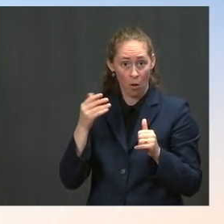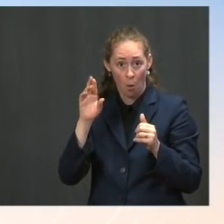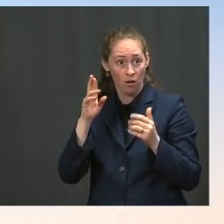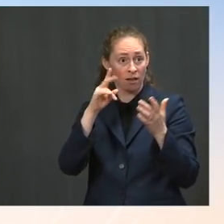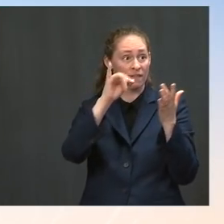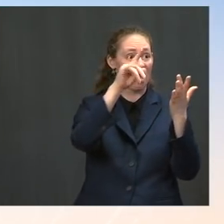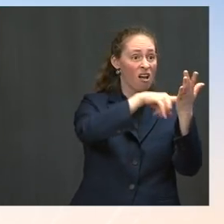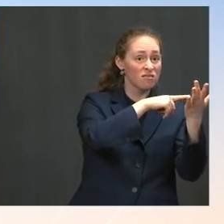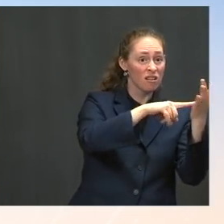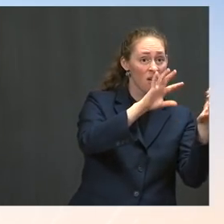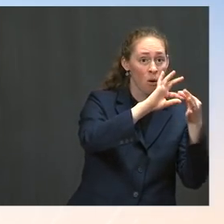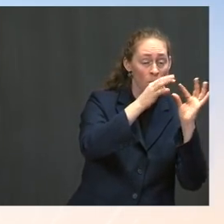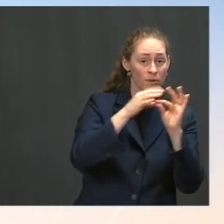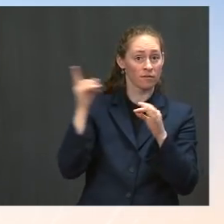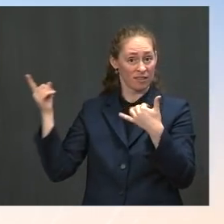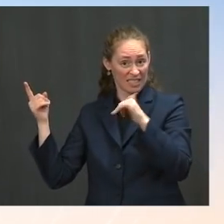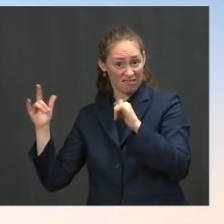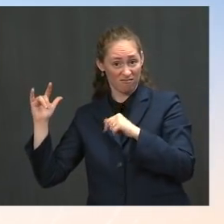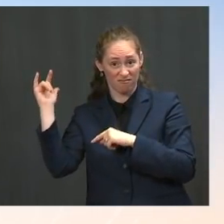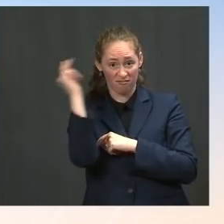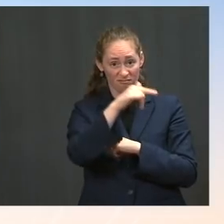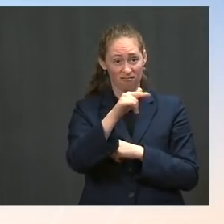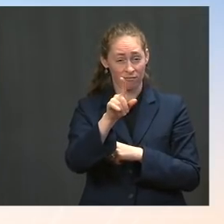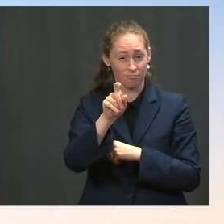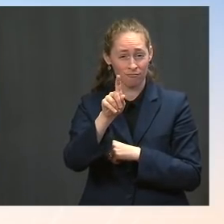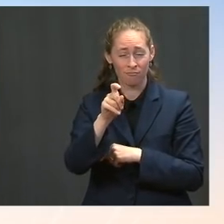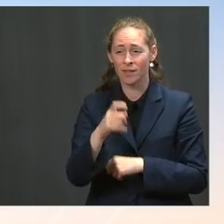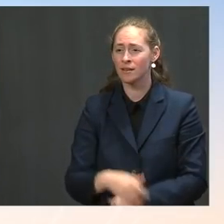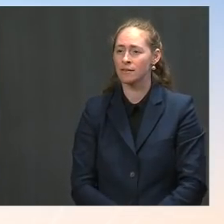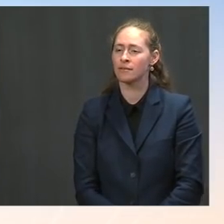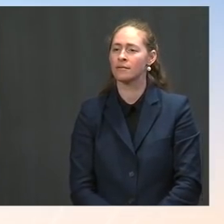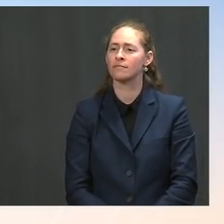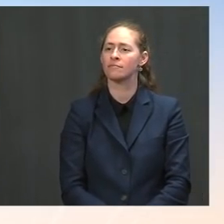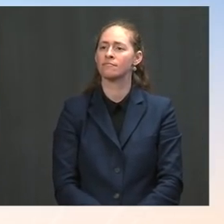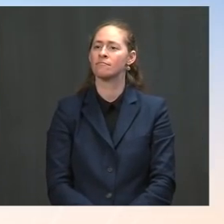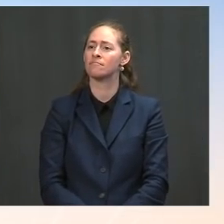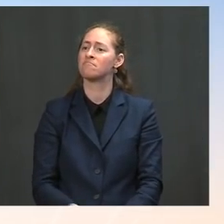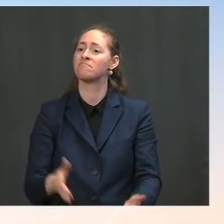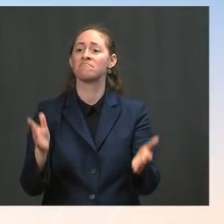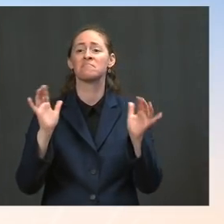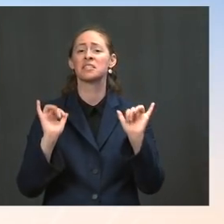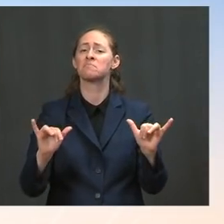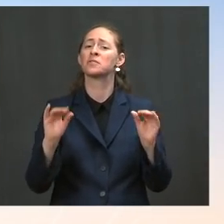you know, get canceled? What does that look like? Ms. Psaki: There's been no change. She's still planning on attending the Games.